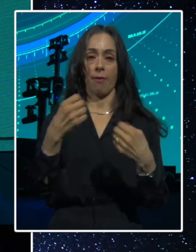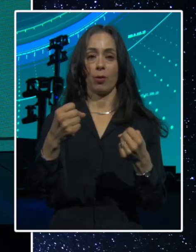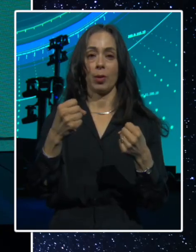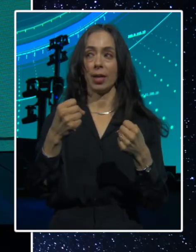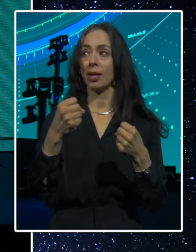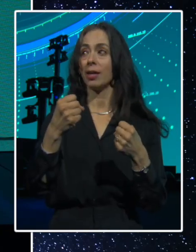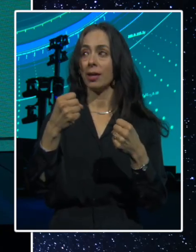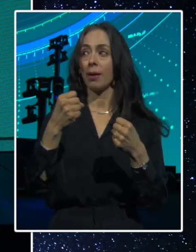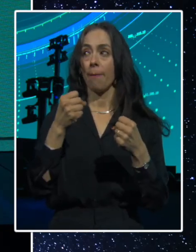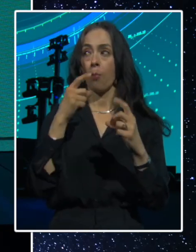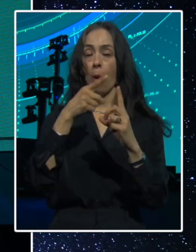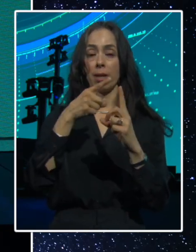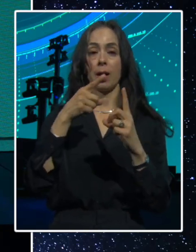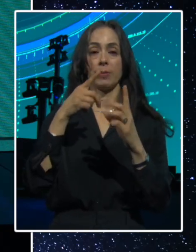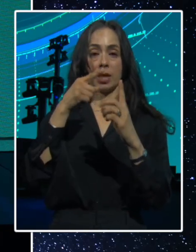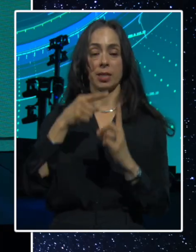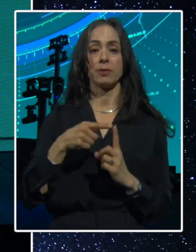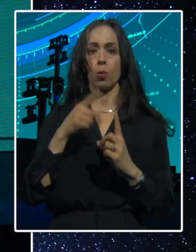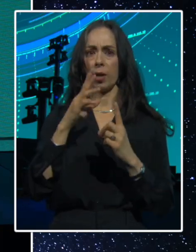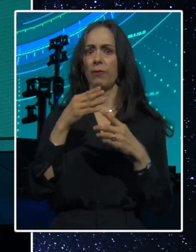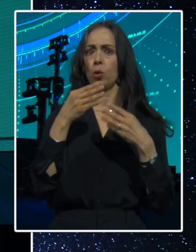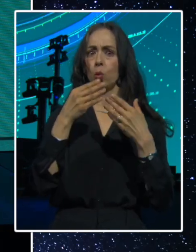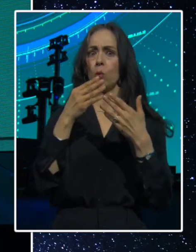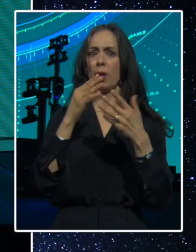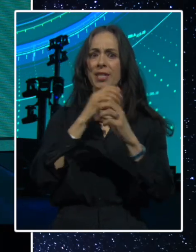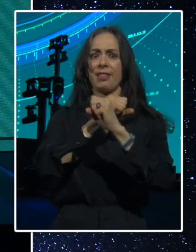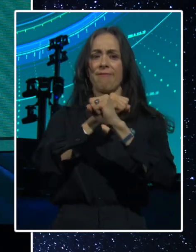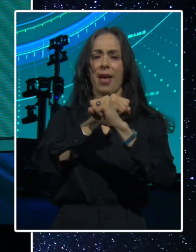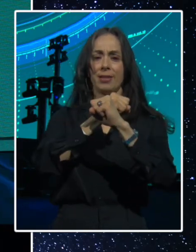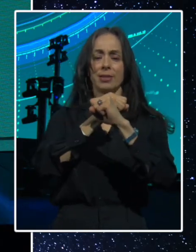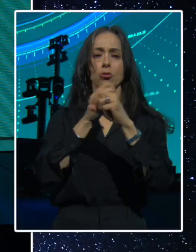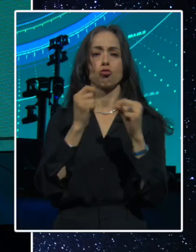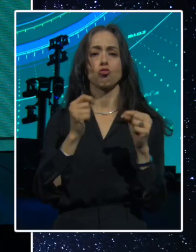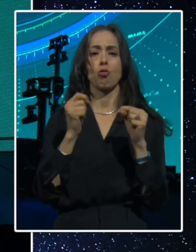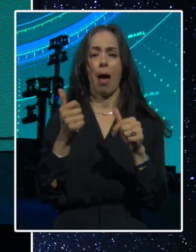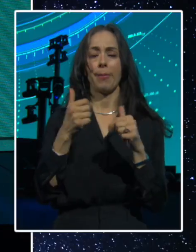a powerful defense, rapid recovery even in the worst-case scenario.